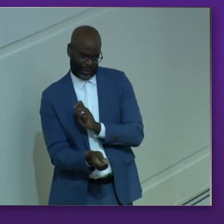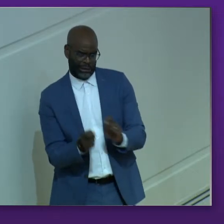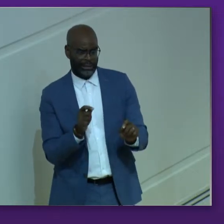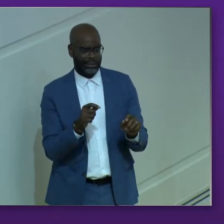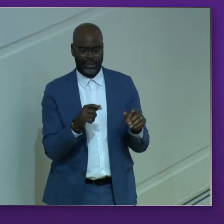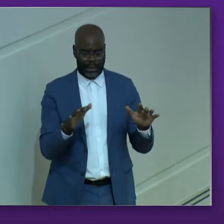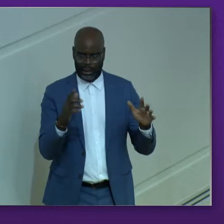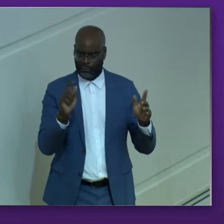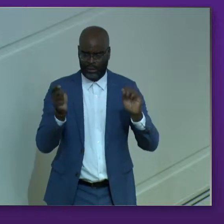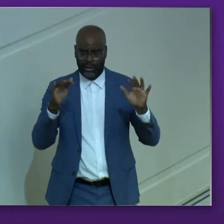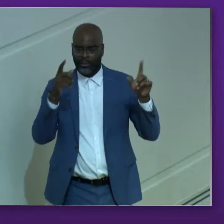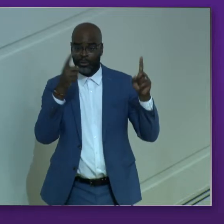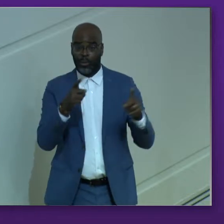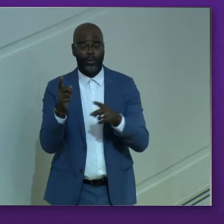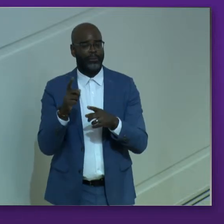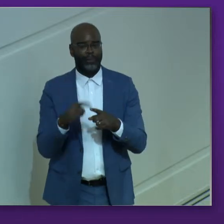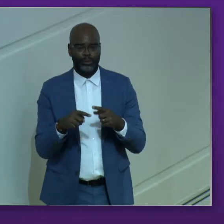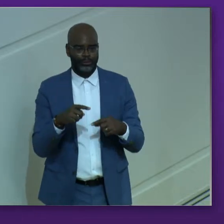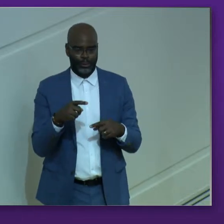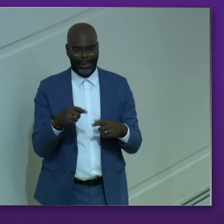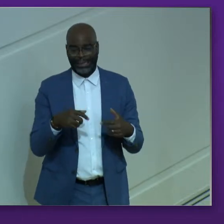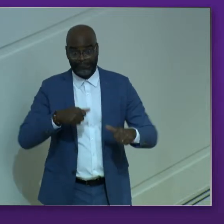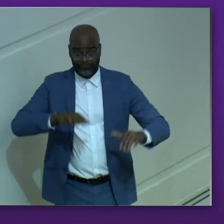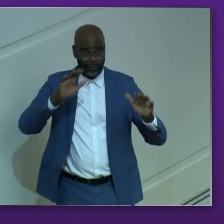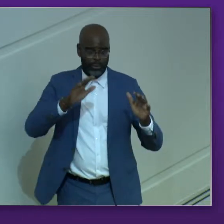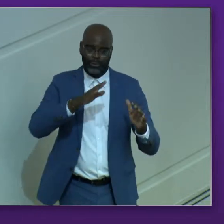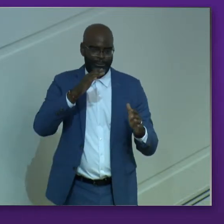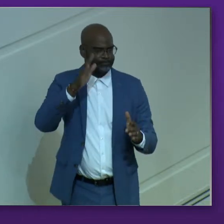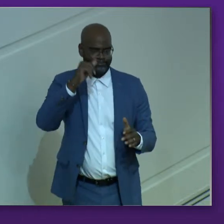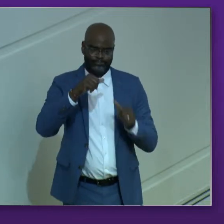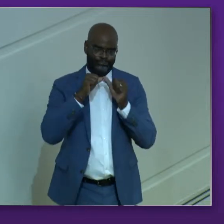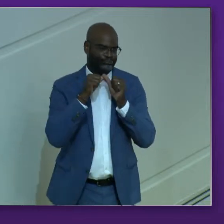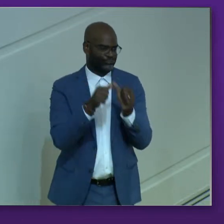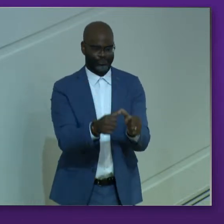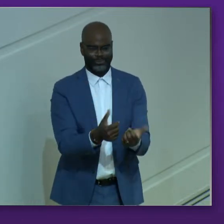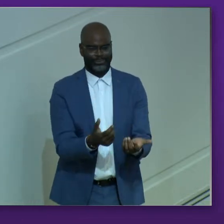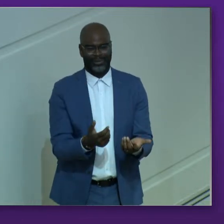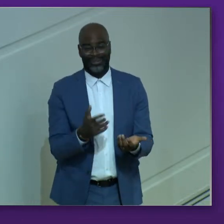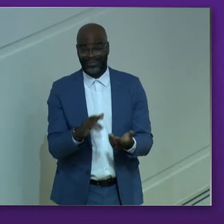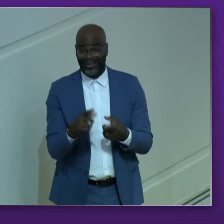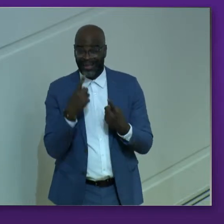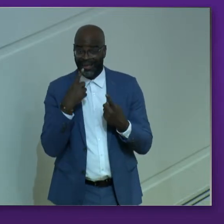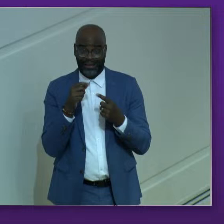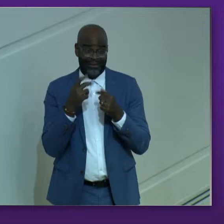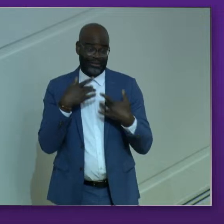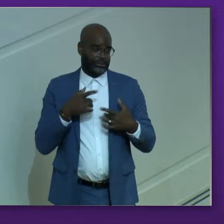VOLUNTEERS IT WAS AN ABSOLUTE TERRIFIC GAME THIS EVENT COULD NOT BE STOPPED FOR THOSE OF YOU